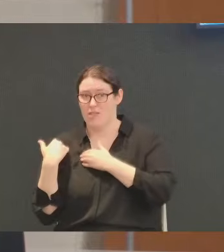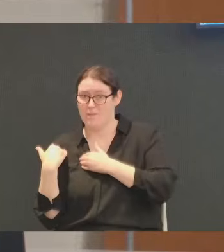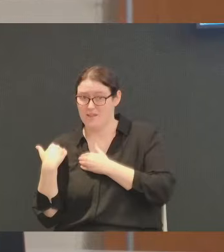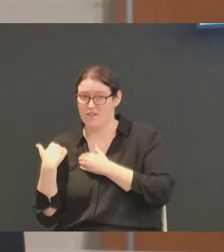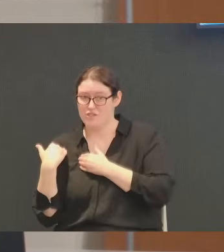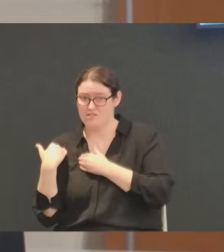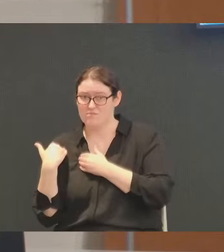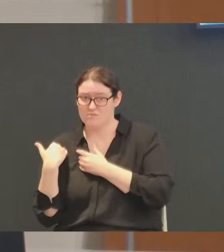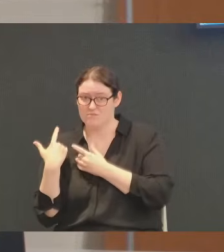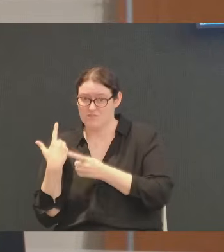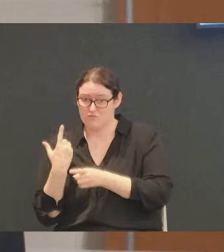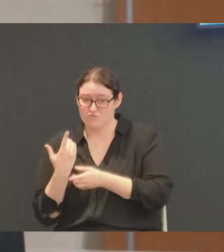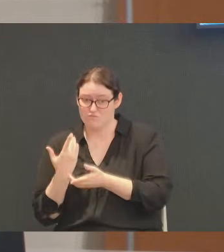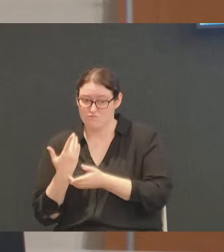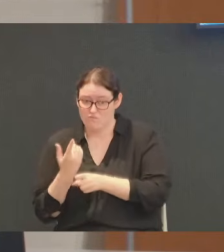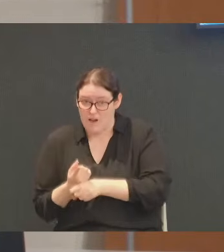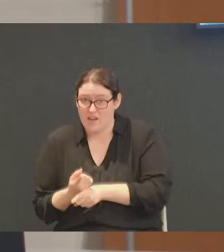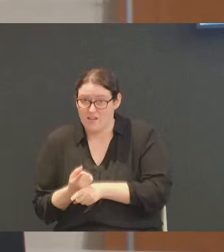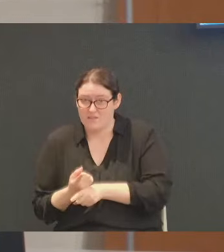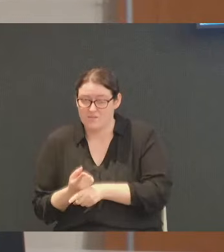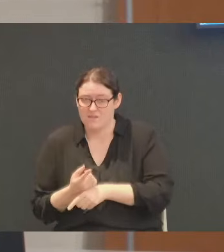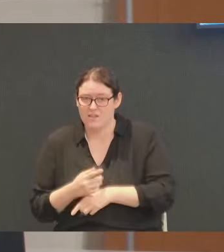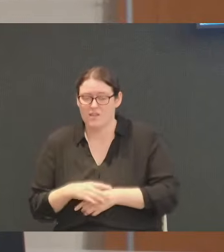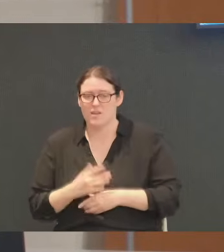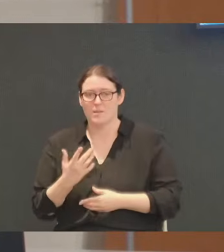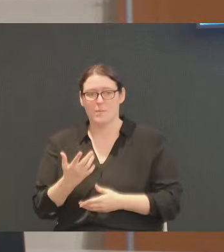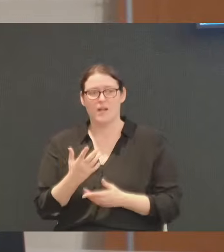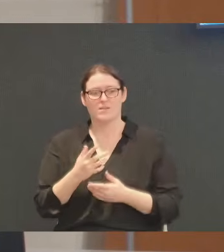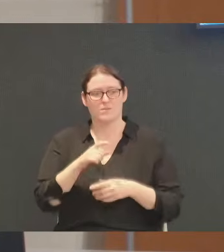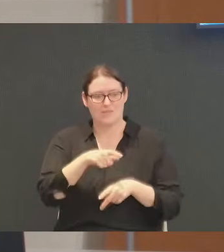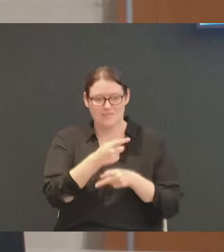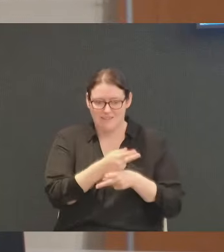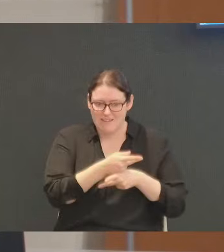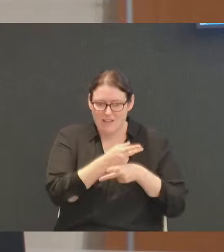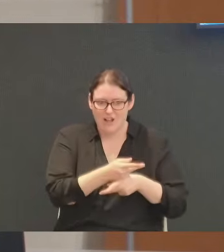to take care of these kids. And we've got people stepping up every single day. Hundreds,